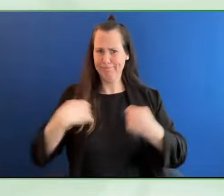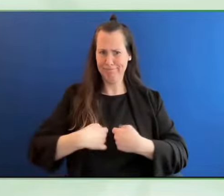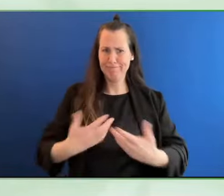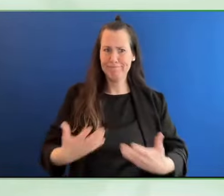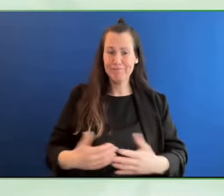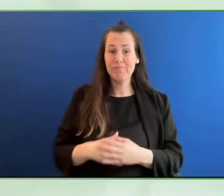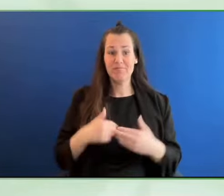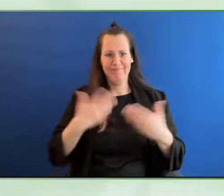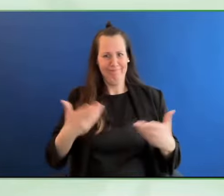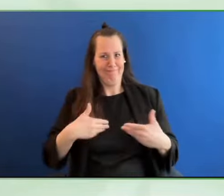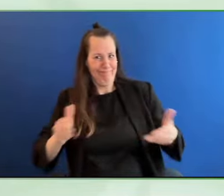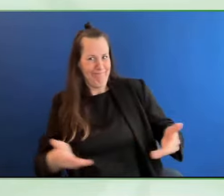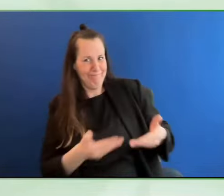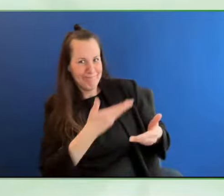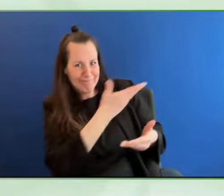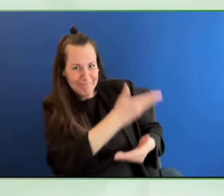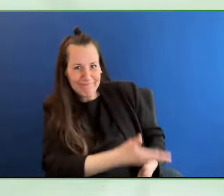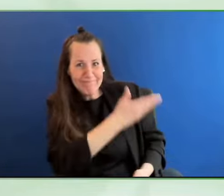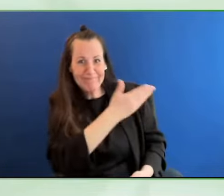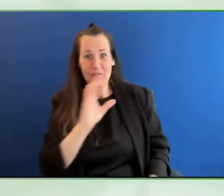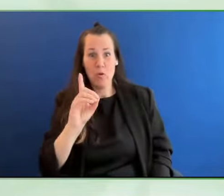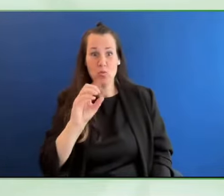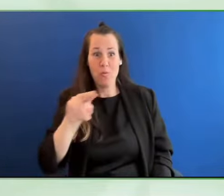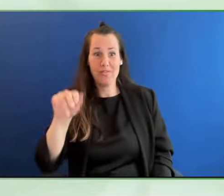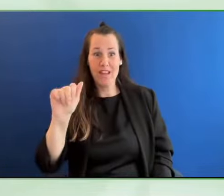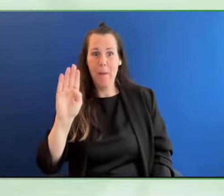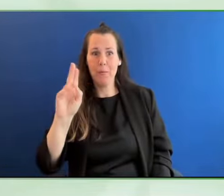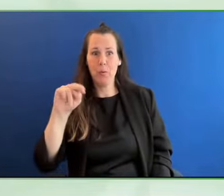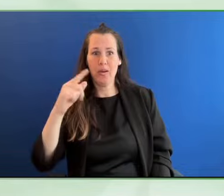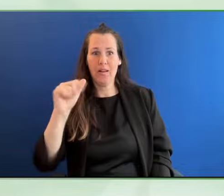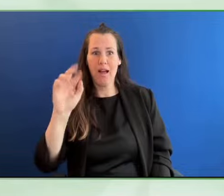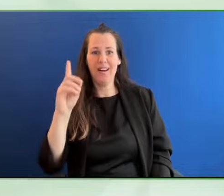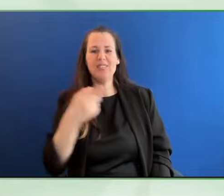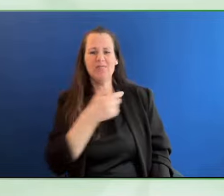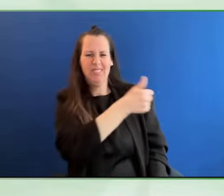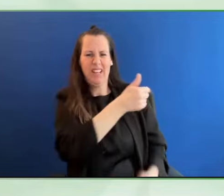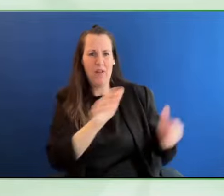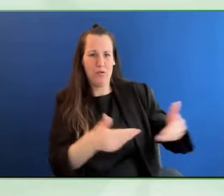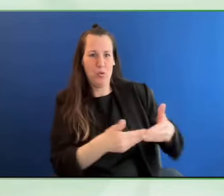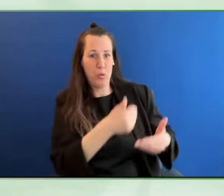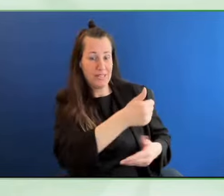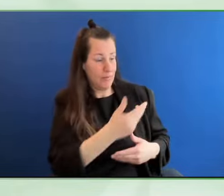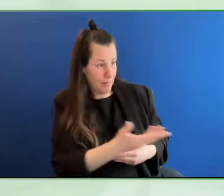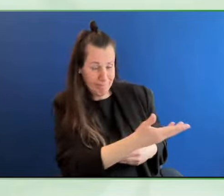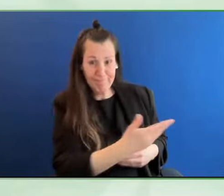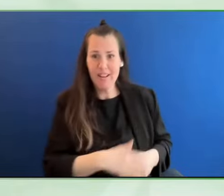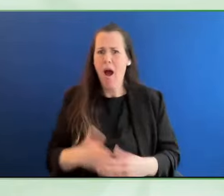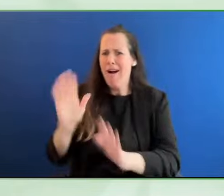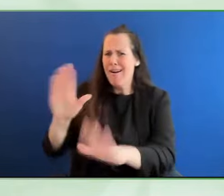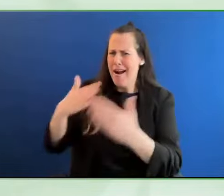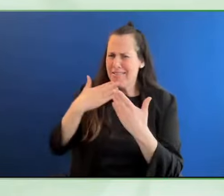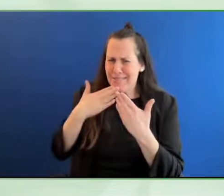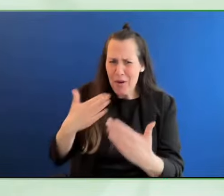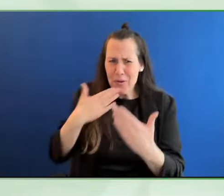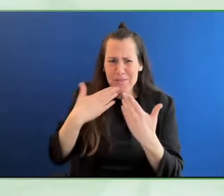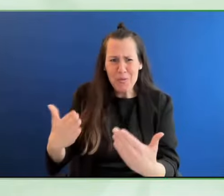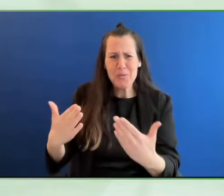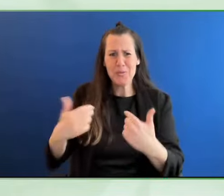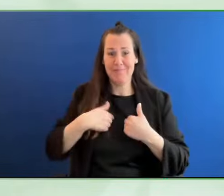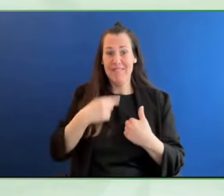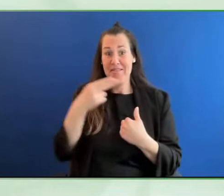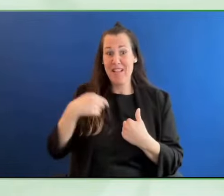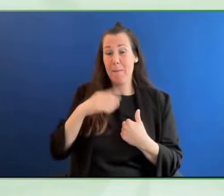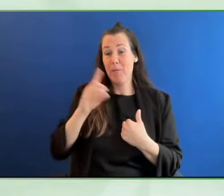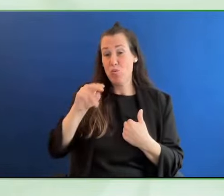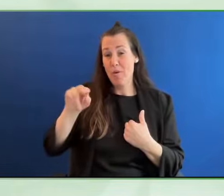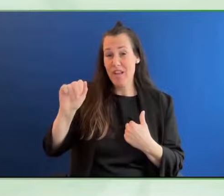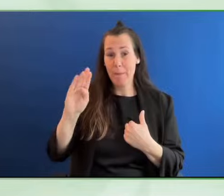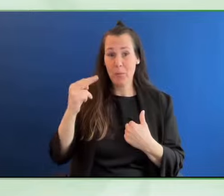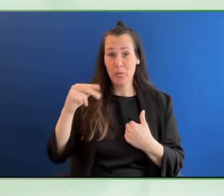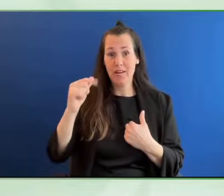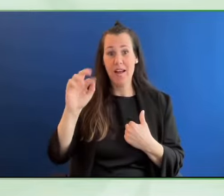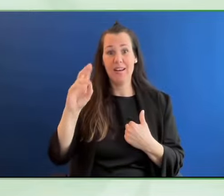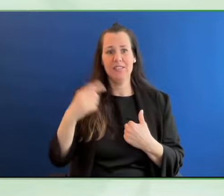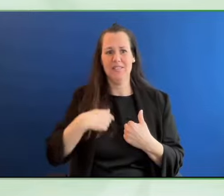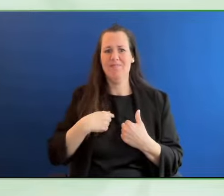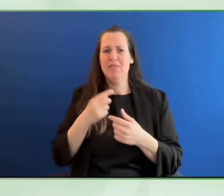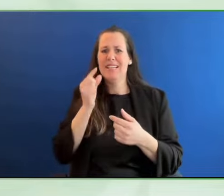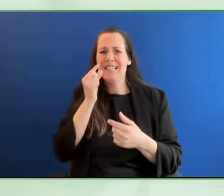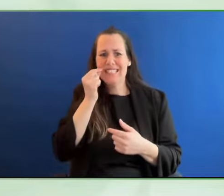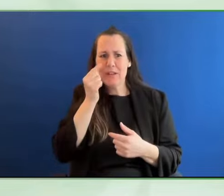This is a topic that is close to my heart and on the mind of the disability